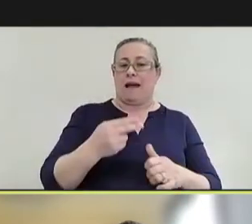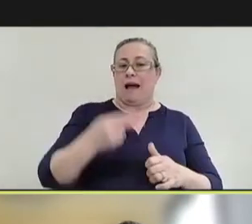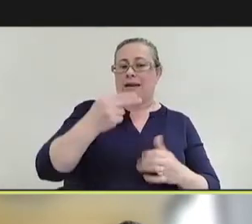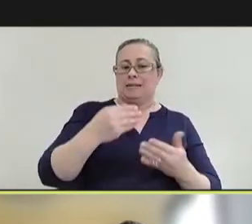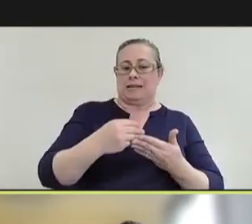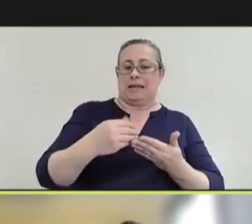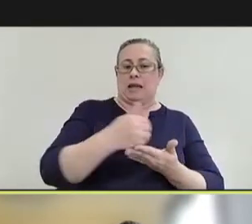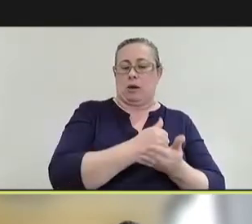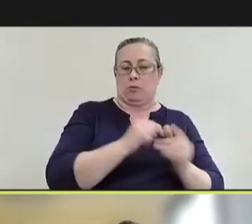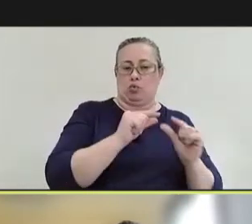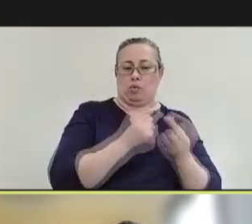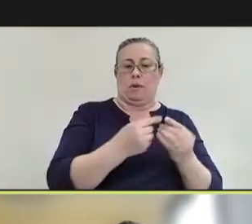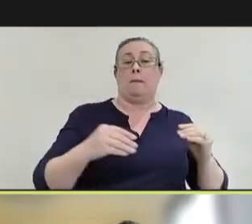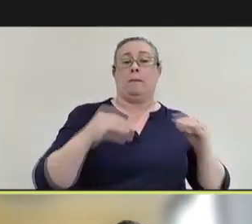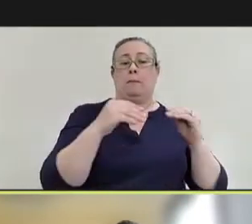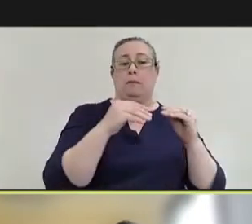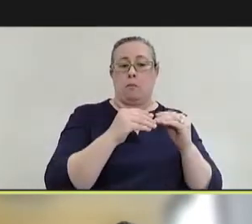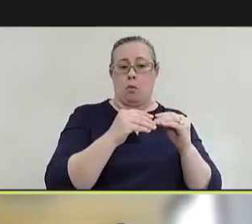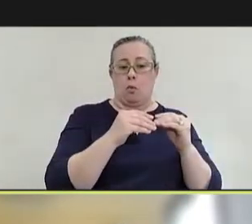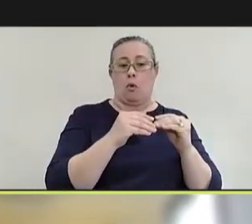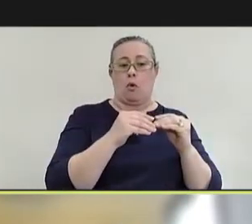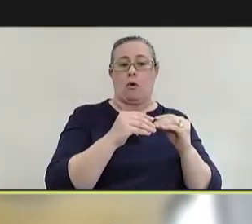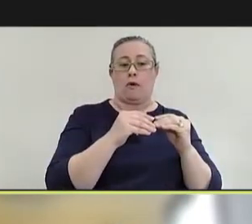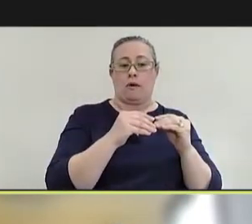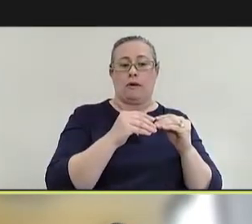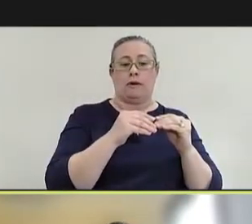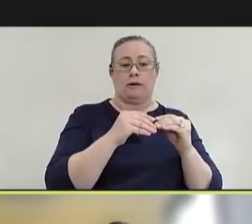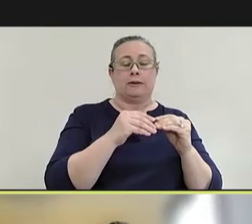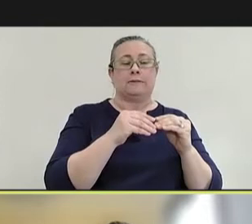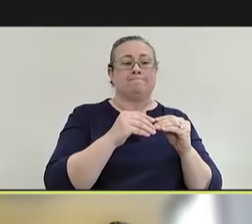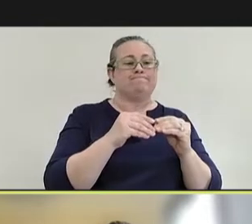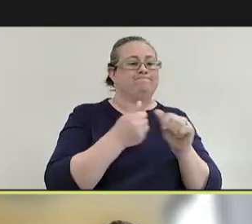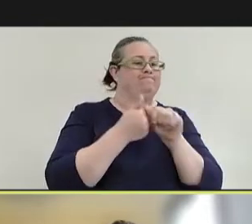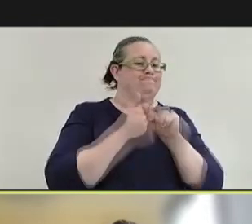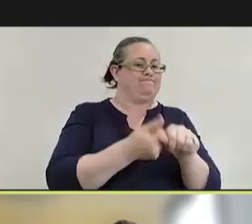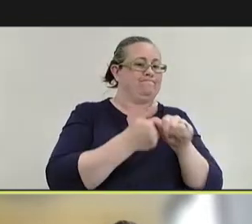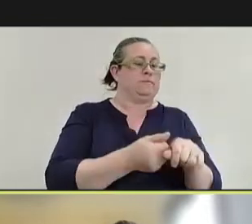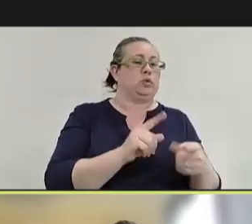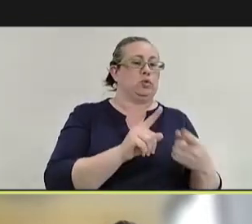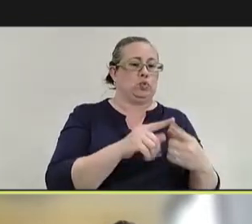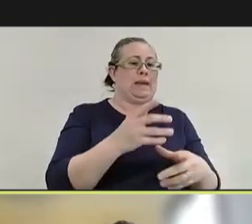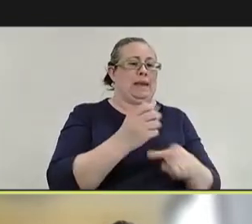actually being more adherent and taking influenza vaccines versus the others.